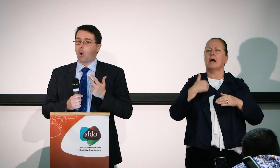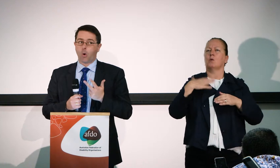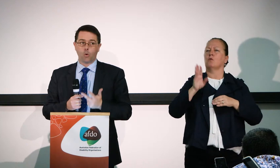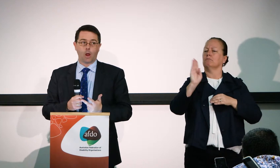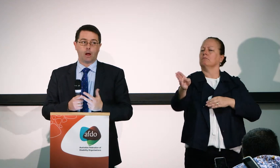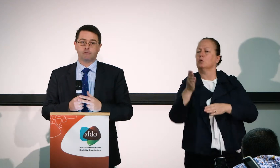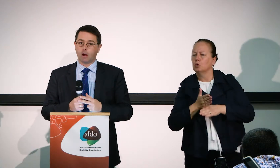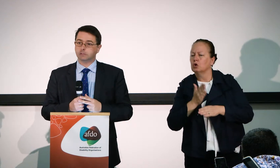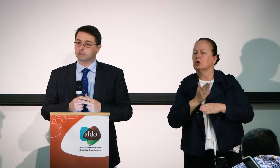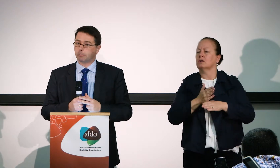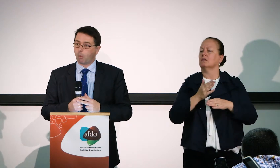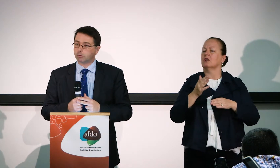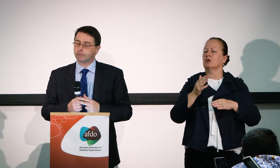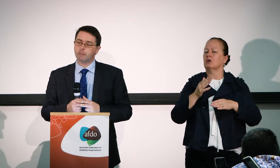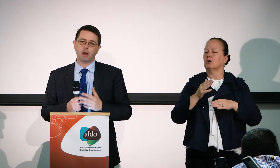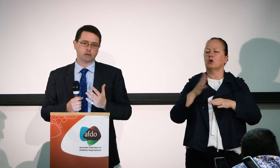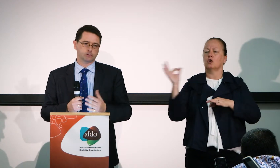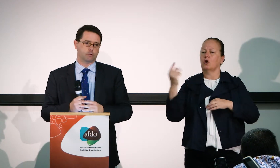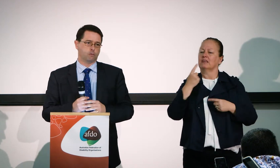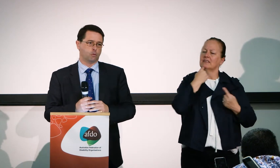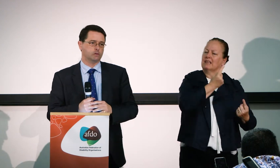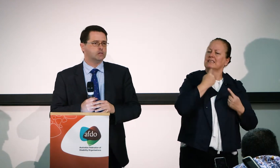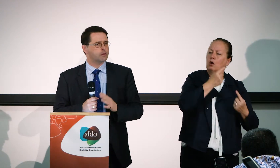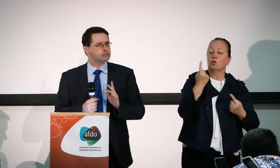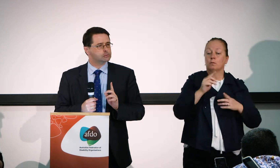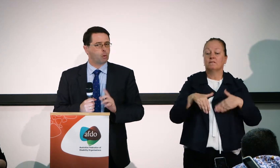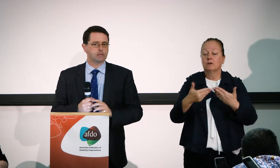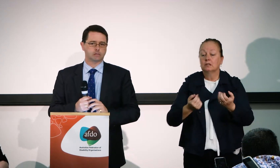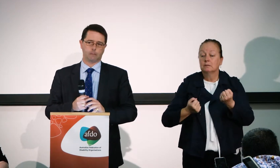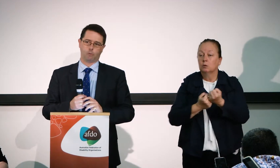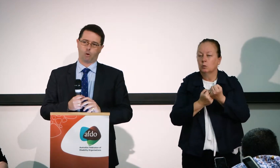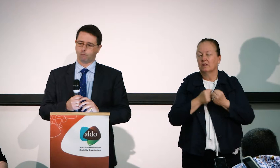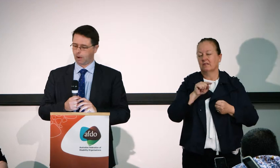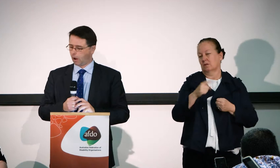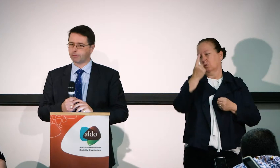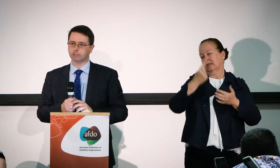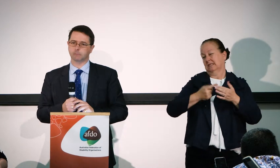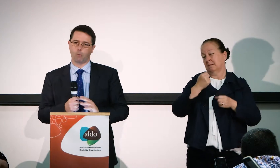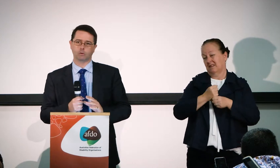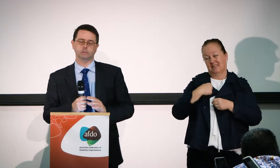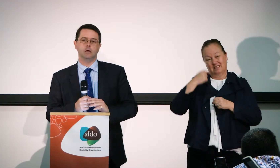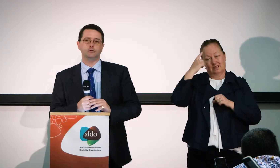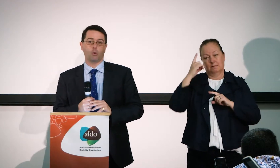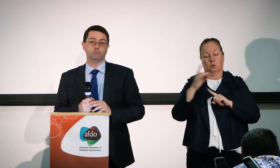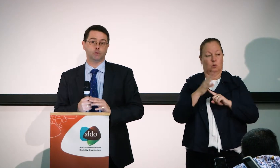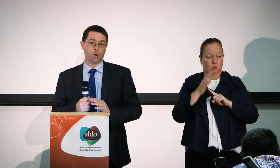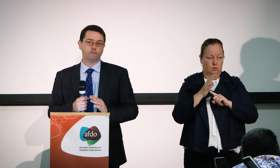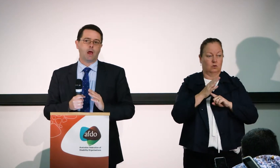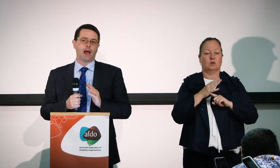who provides support to them and so forth. Now, that's just one example of where I think it's important to observe